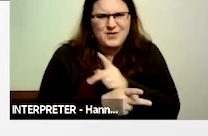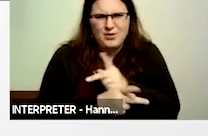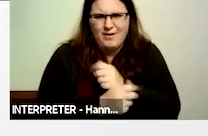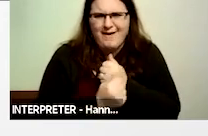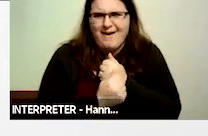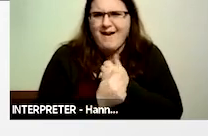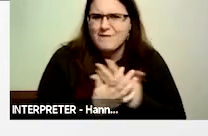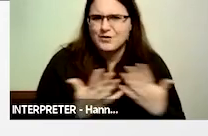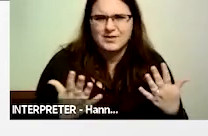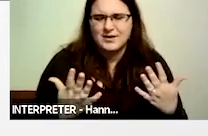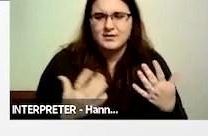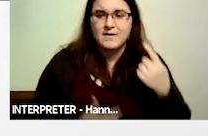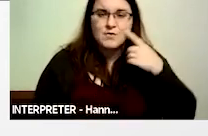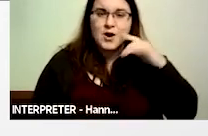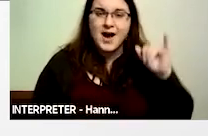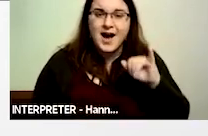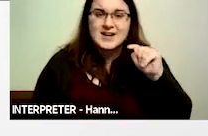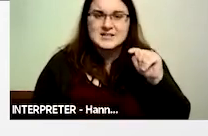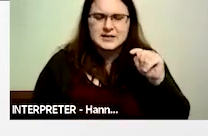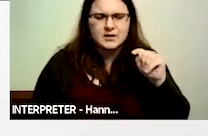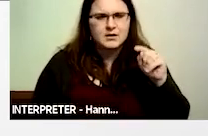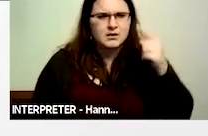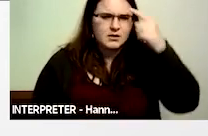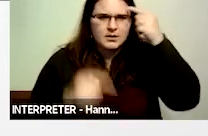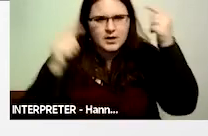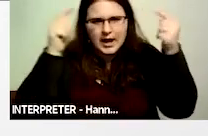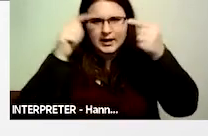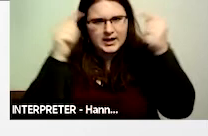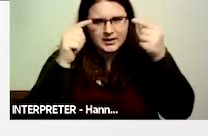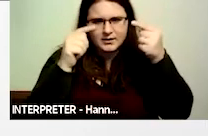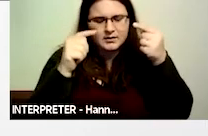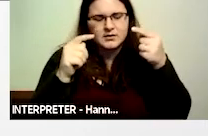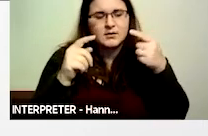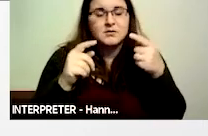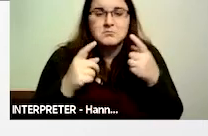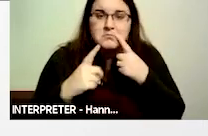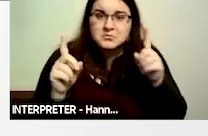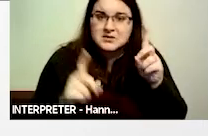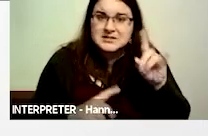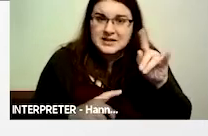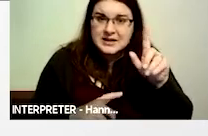Ben Woelk: From it, it's they did it, but it's the timelines are such things that